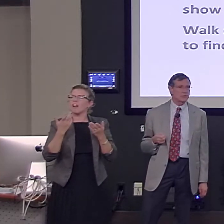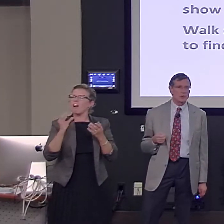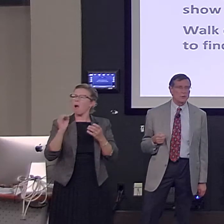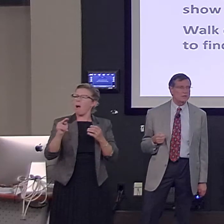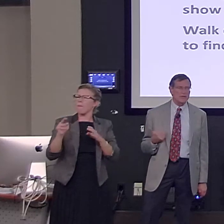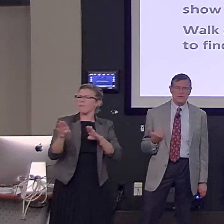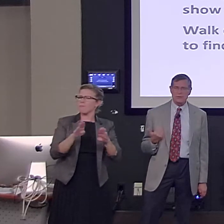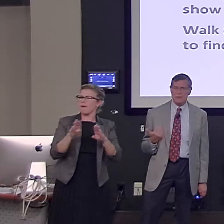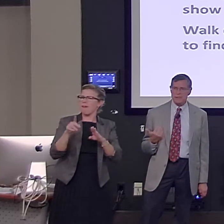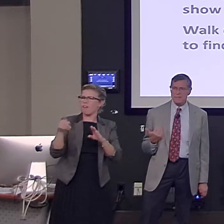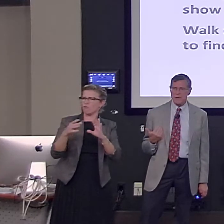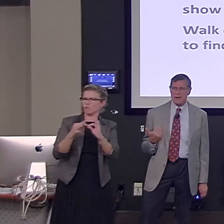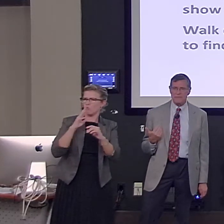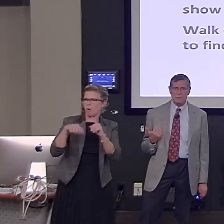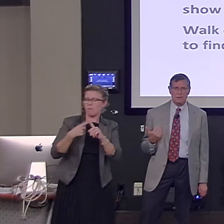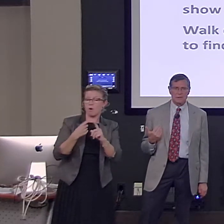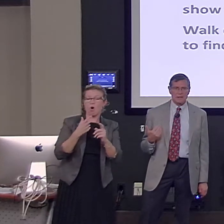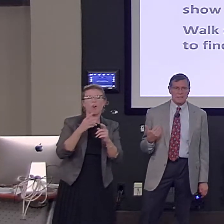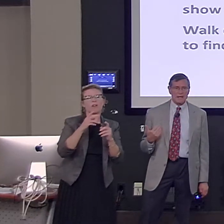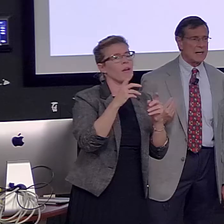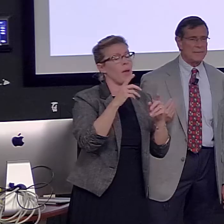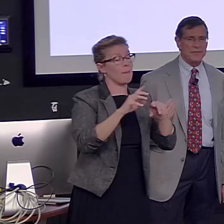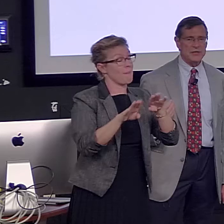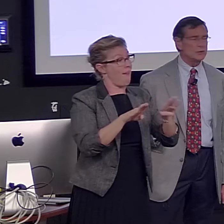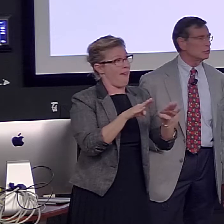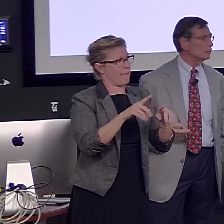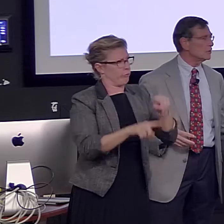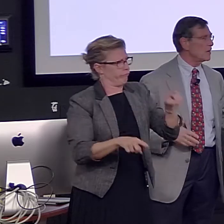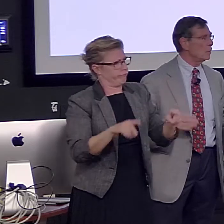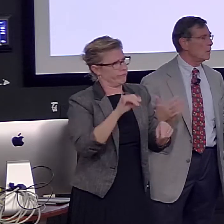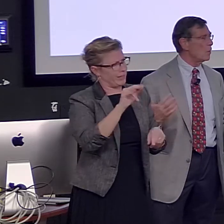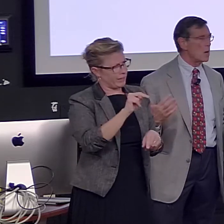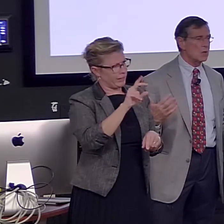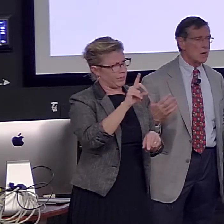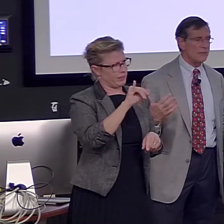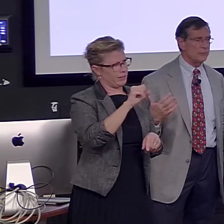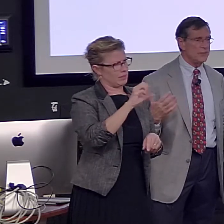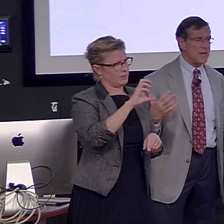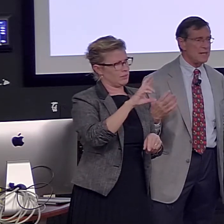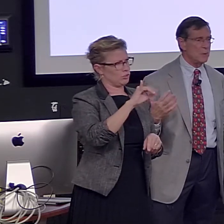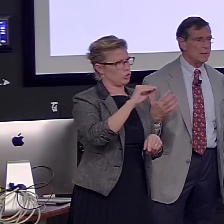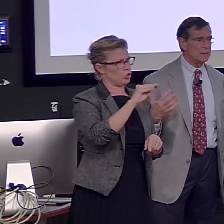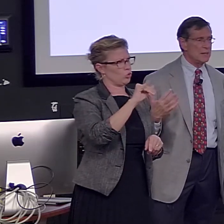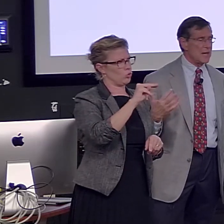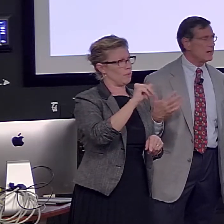It's called indiscriminate behavior. These are children that will walk off with anyone.